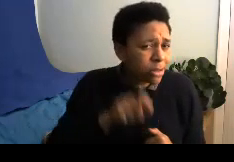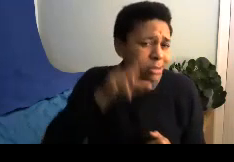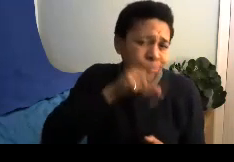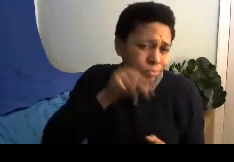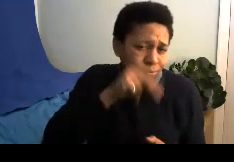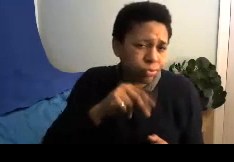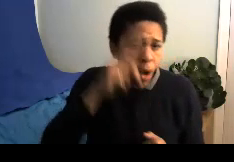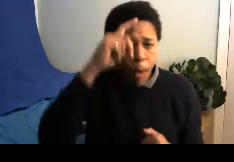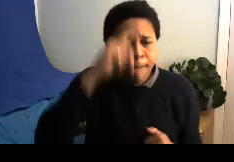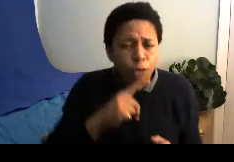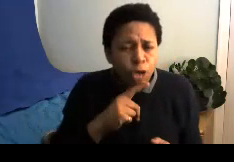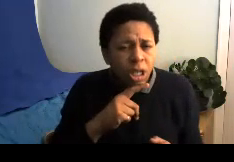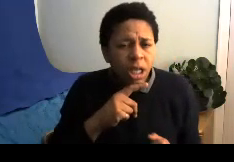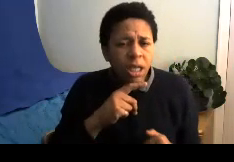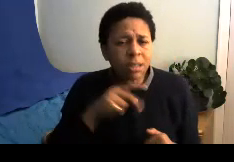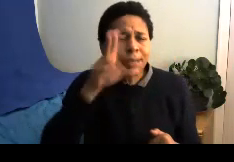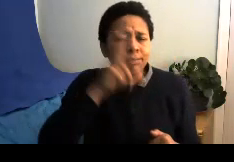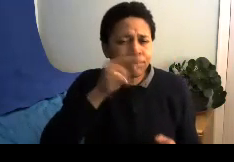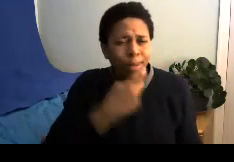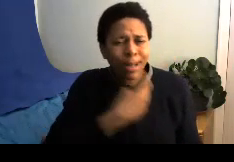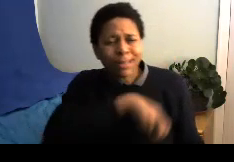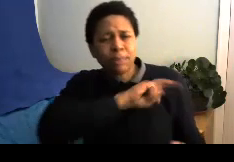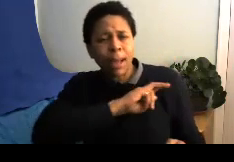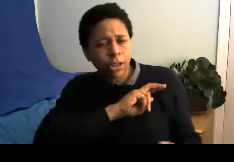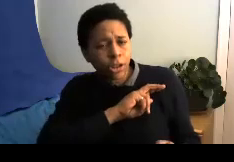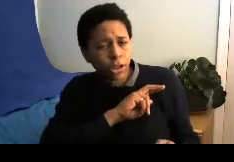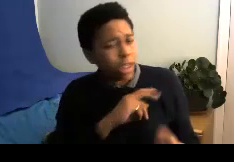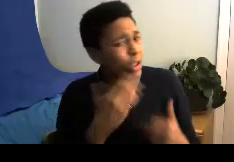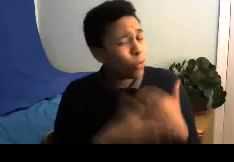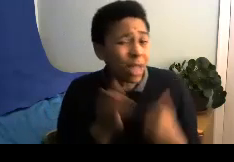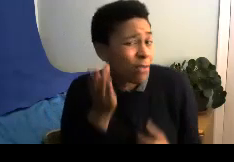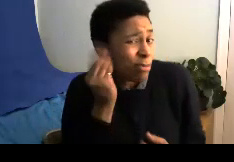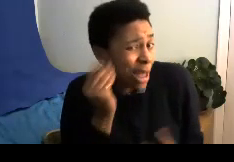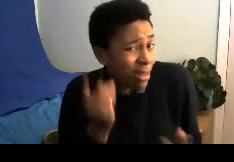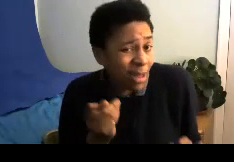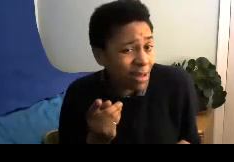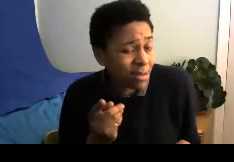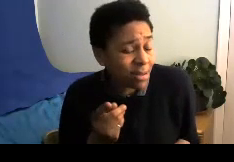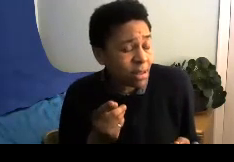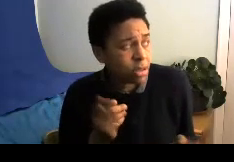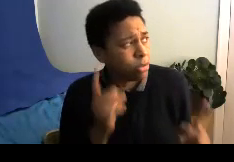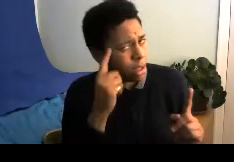those accents and to sort of, you know, decode what these